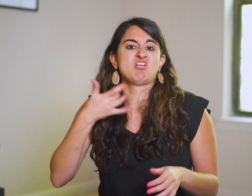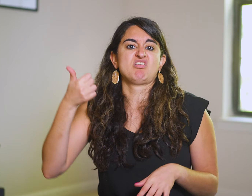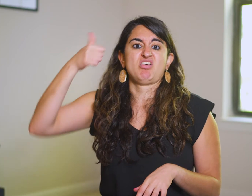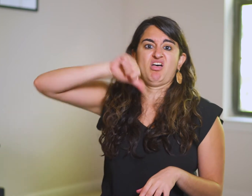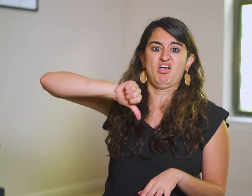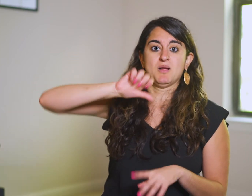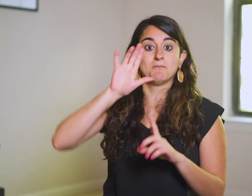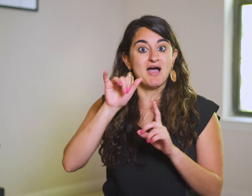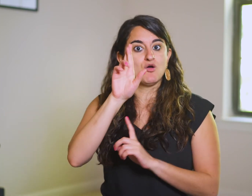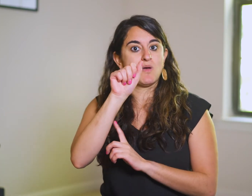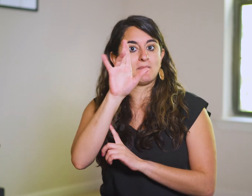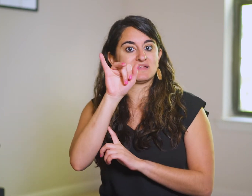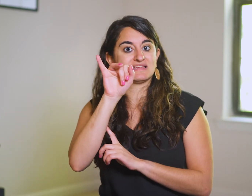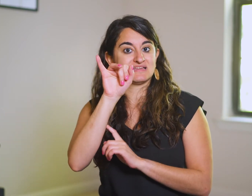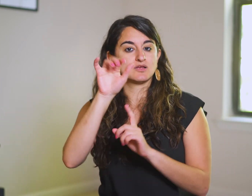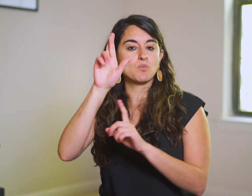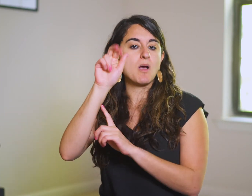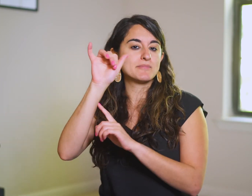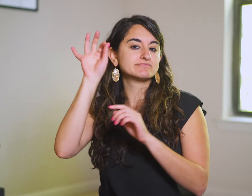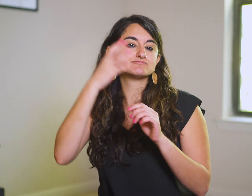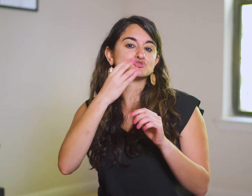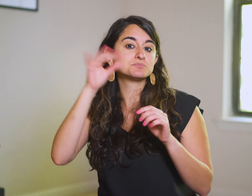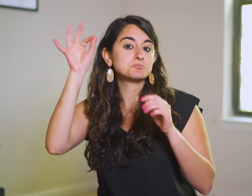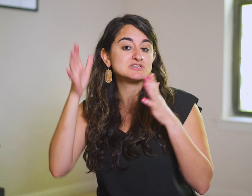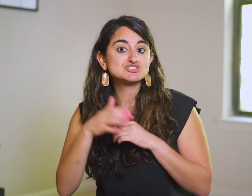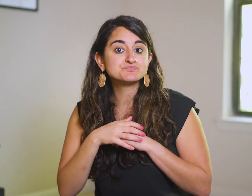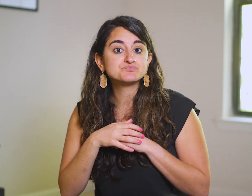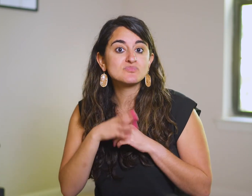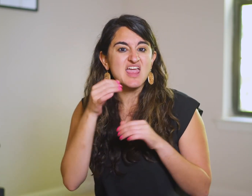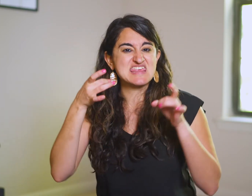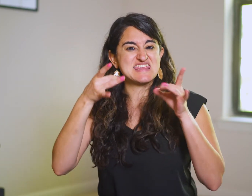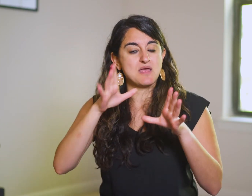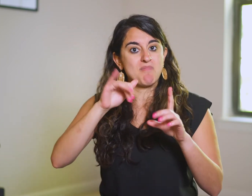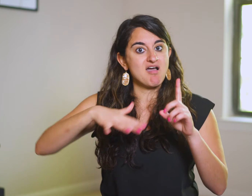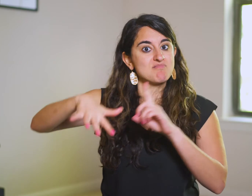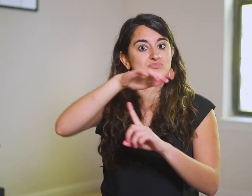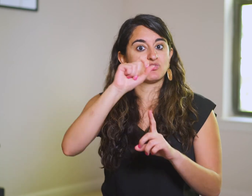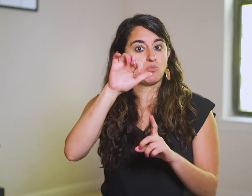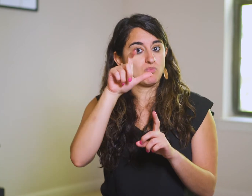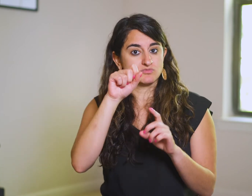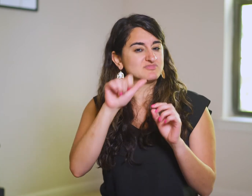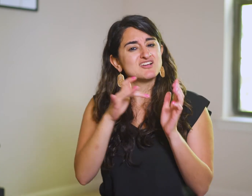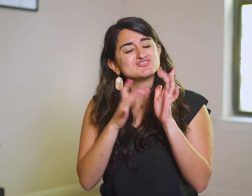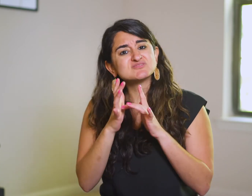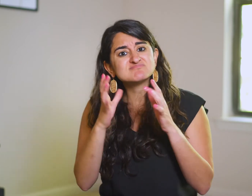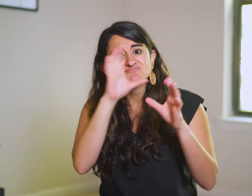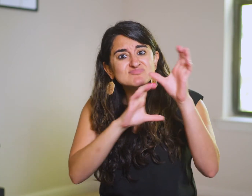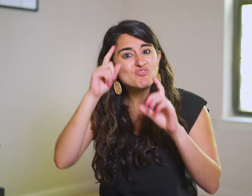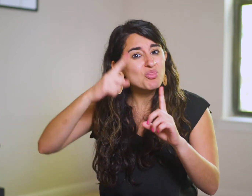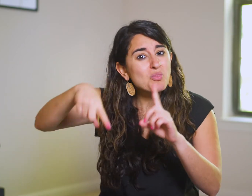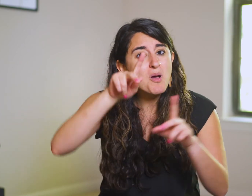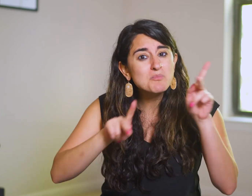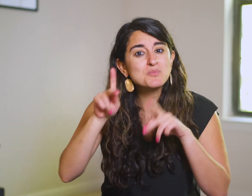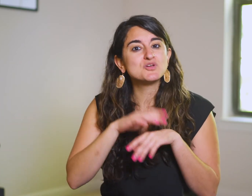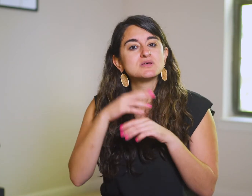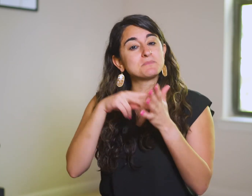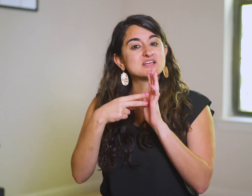rejected by rabbis and hated by locals.